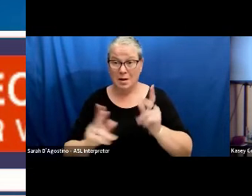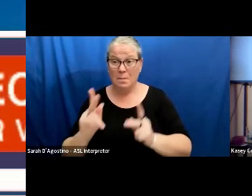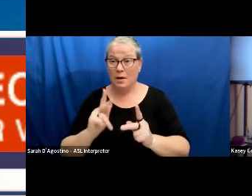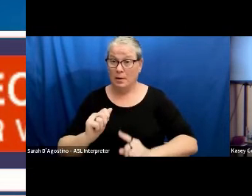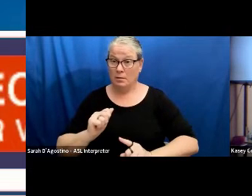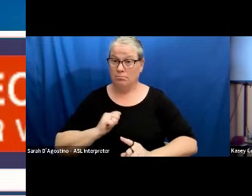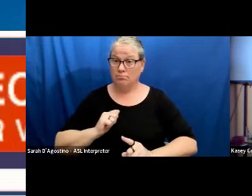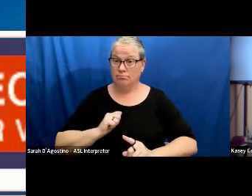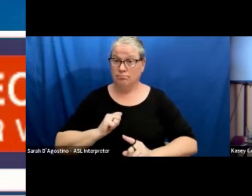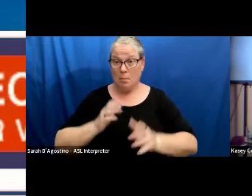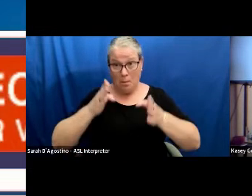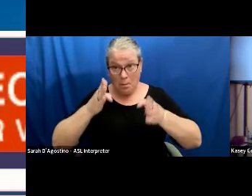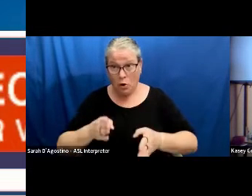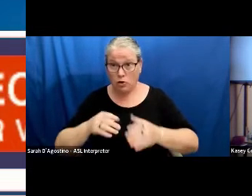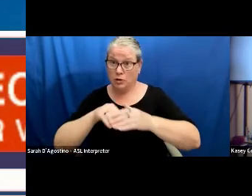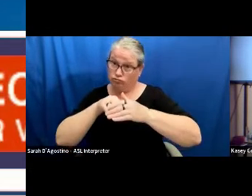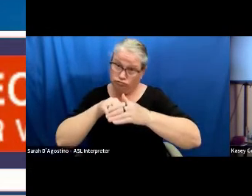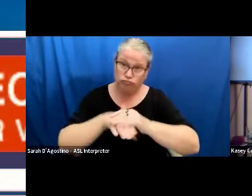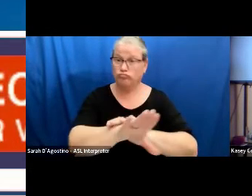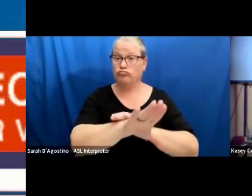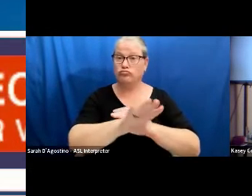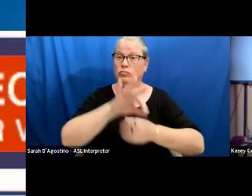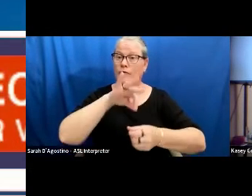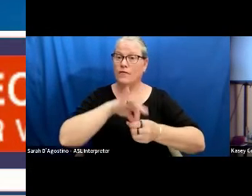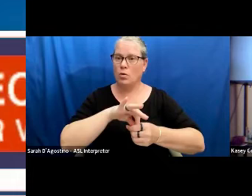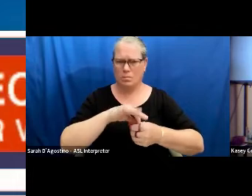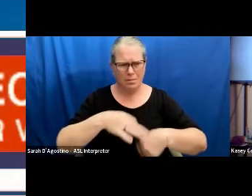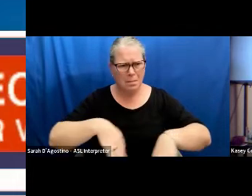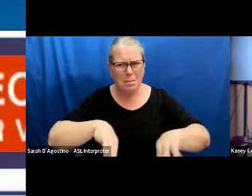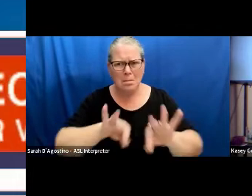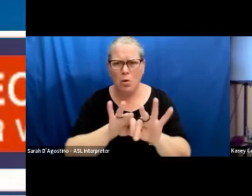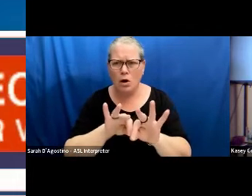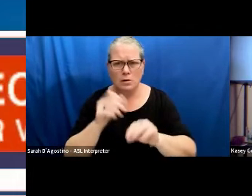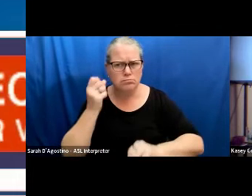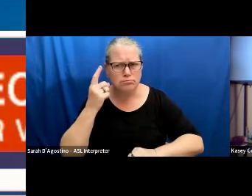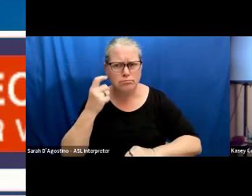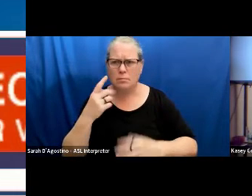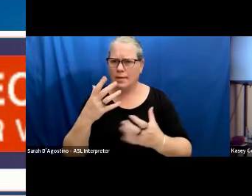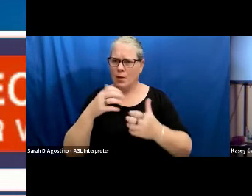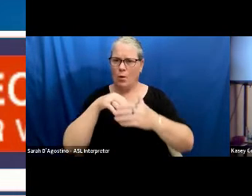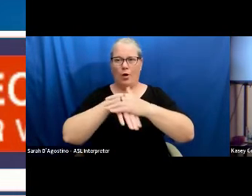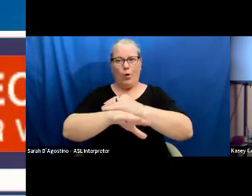that's understandable they want to show up to their local polling place they want to